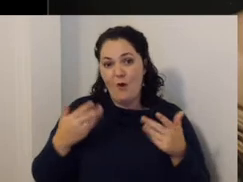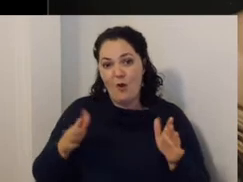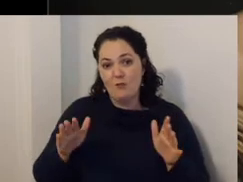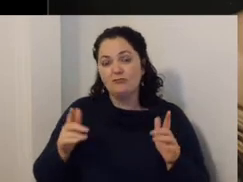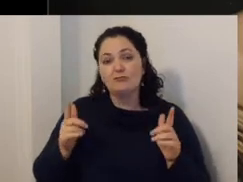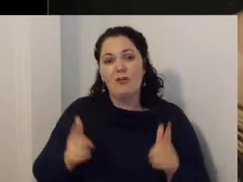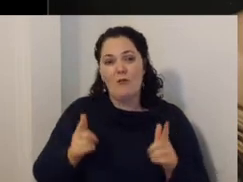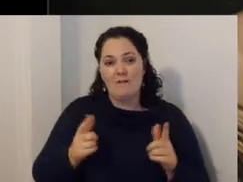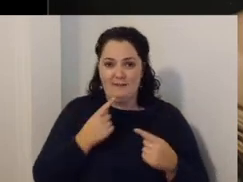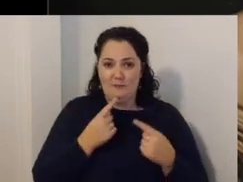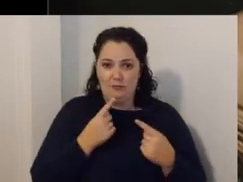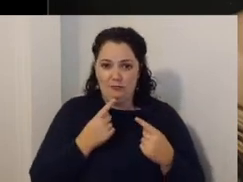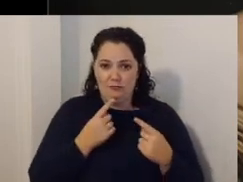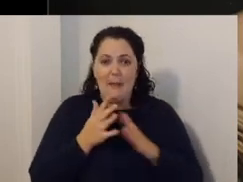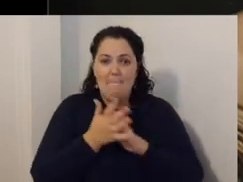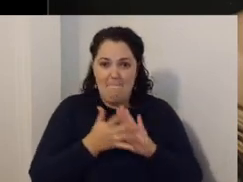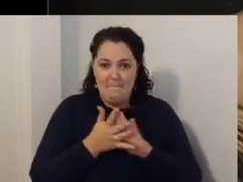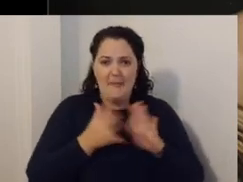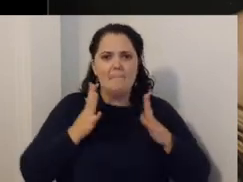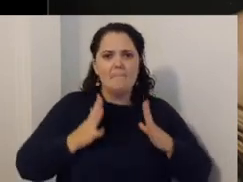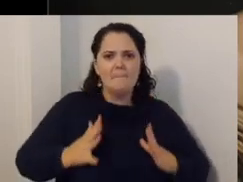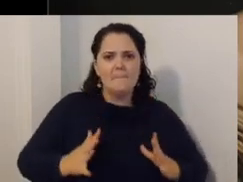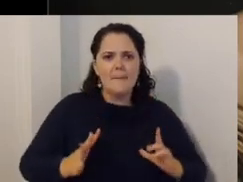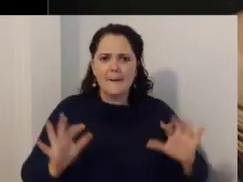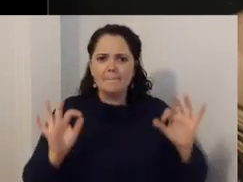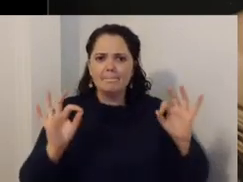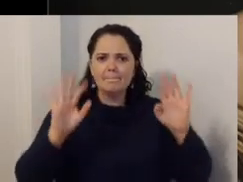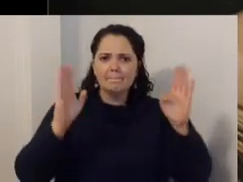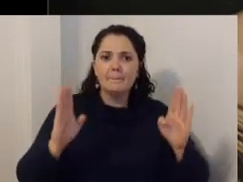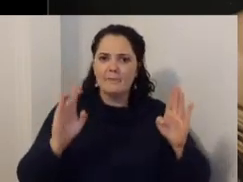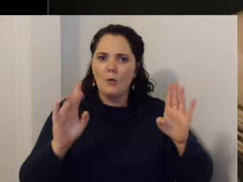a lot of their body is going to just fade into the darkness and we don't want you to be afraid